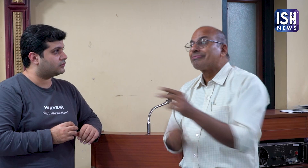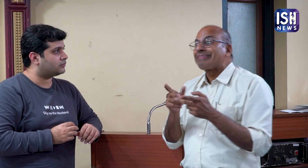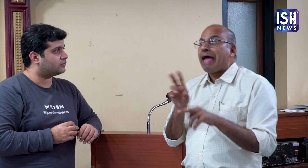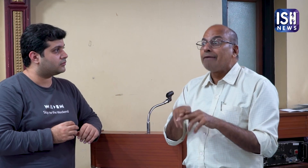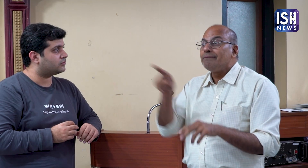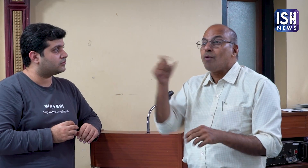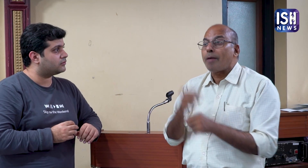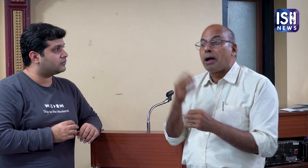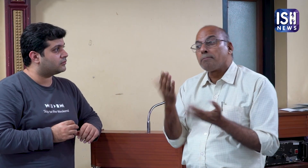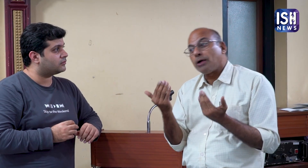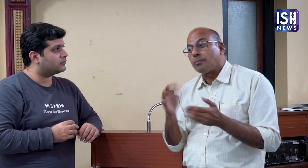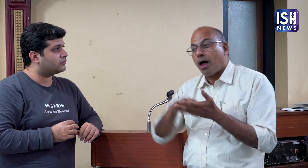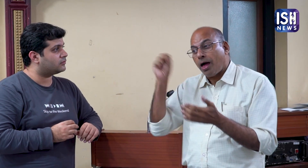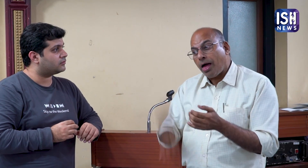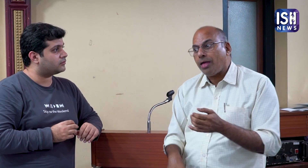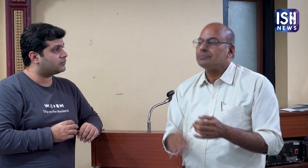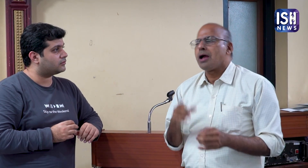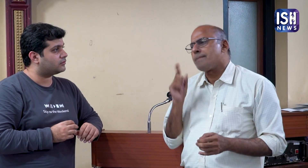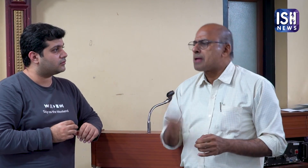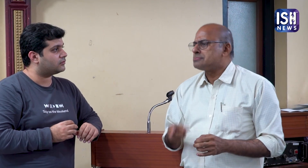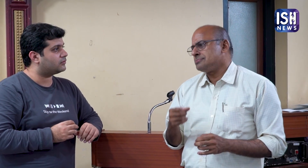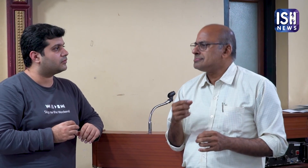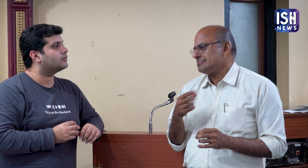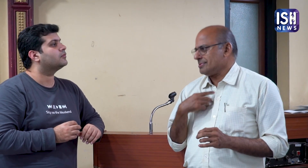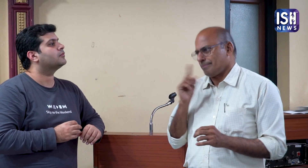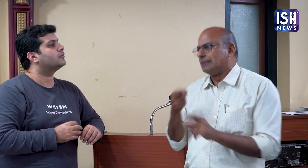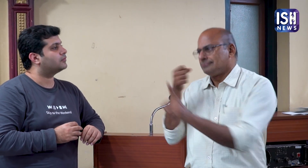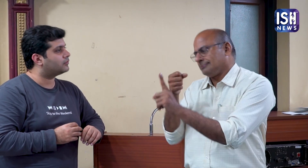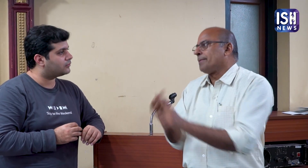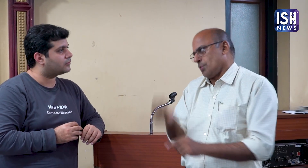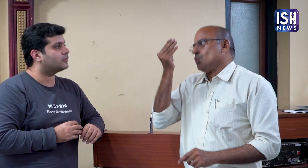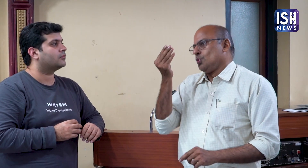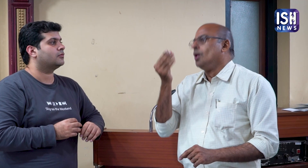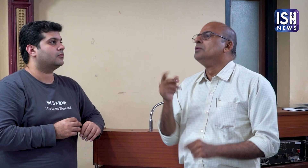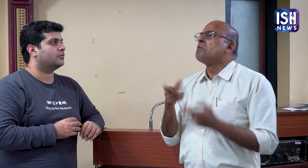If the government does not accept, we will obviosly continue advocacy.